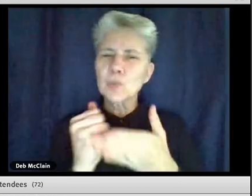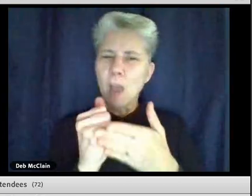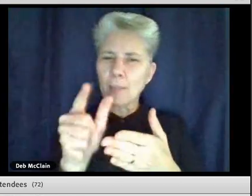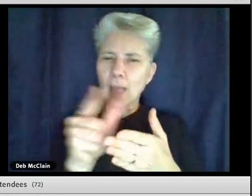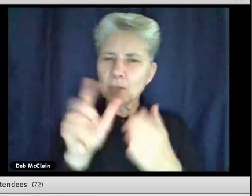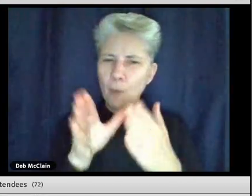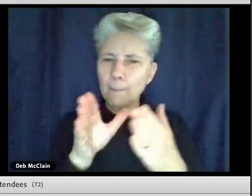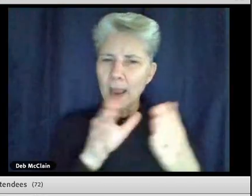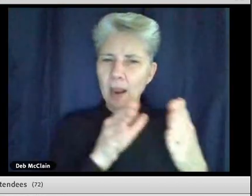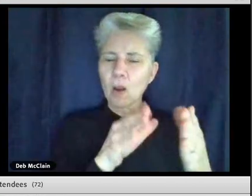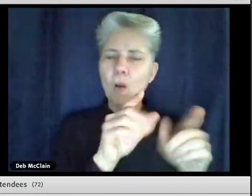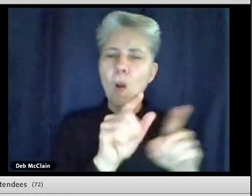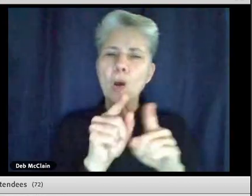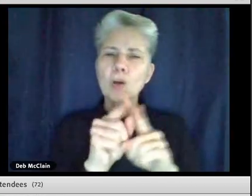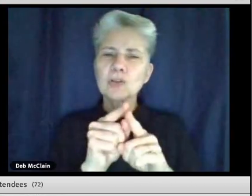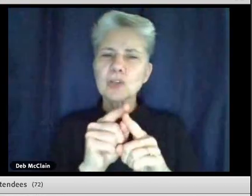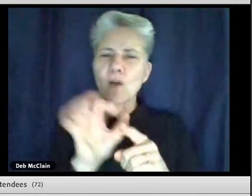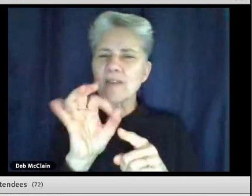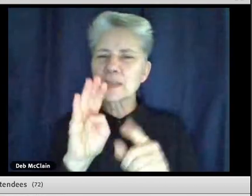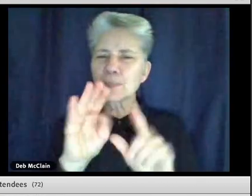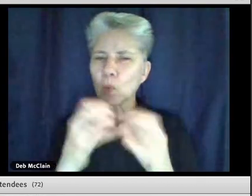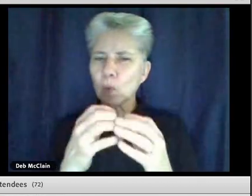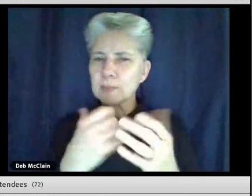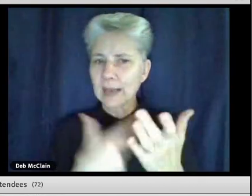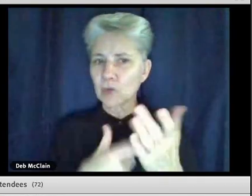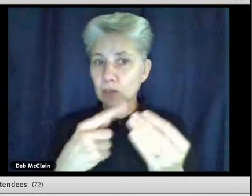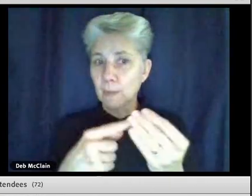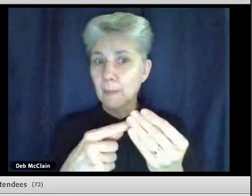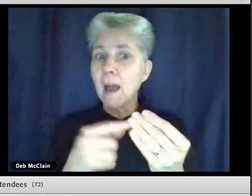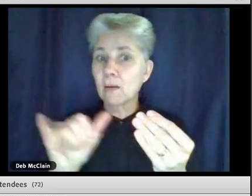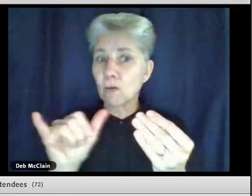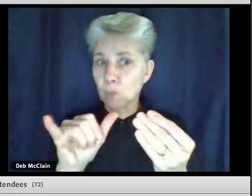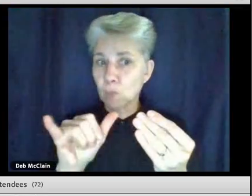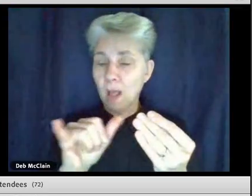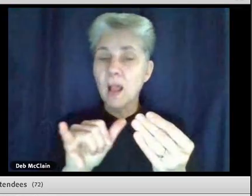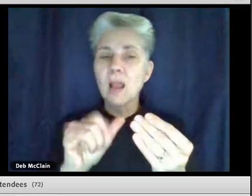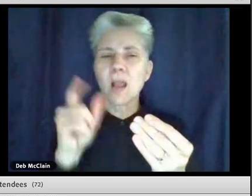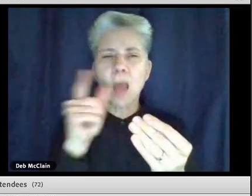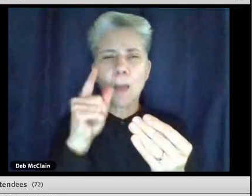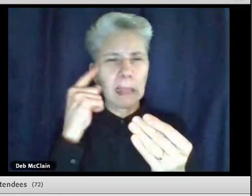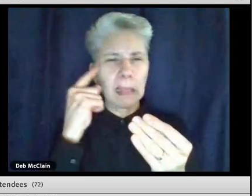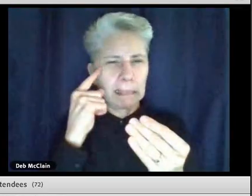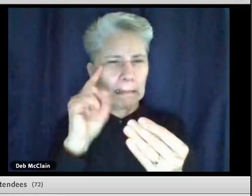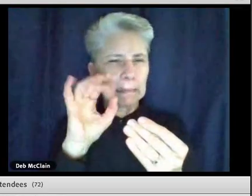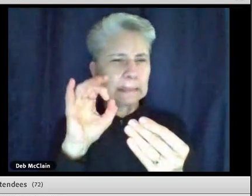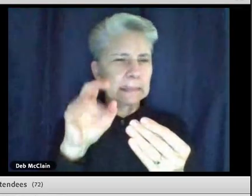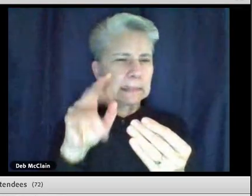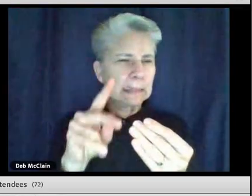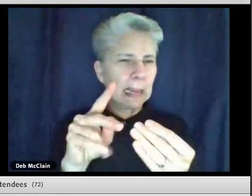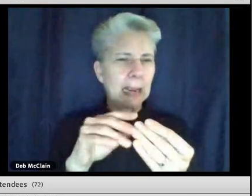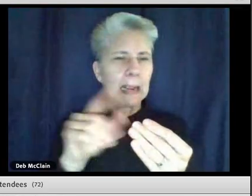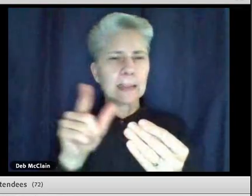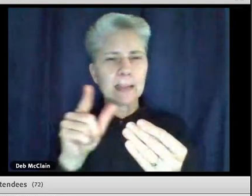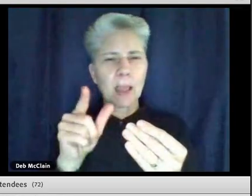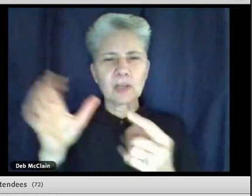So there's some sites for helping libraries prepare. There's also some Facebook groups that I talked about: